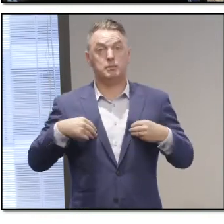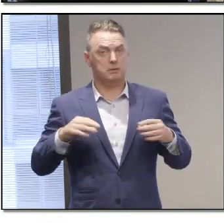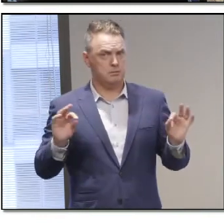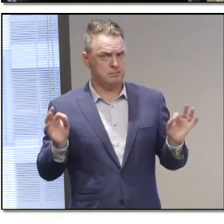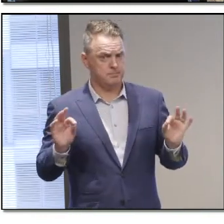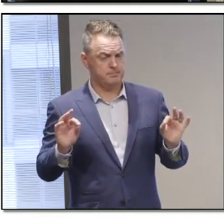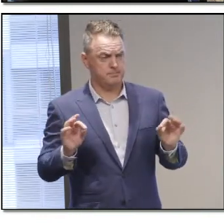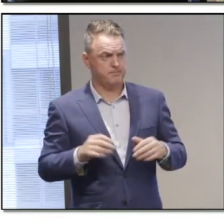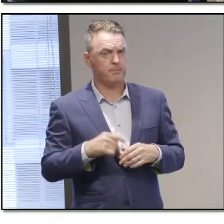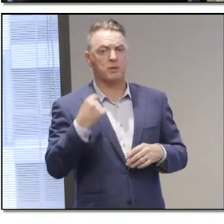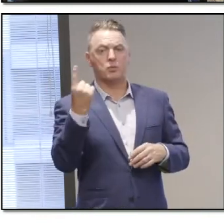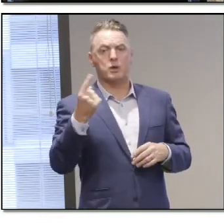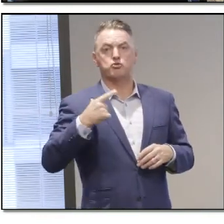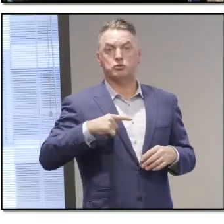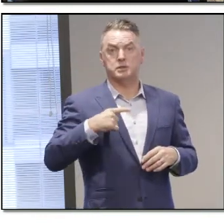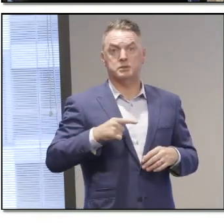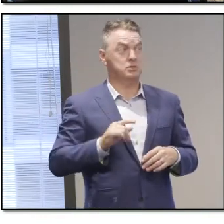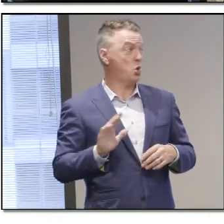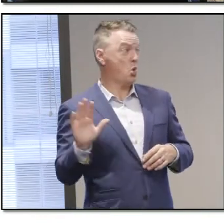One of the reasons is that all of these chemicals are lipophilic.